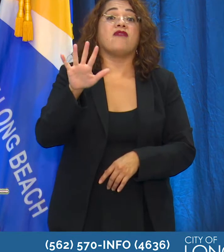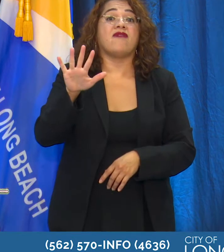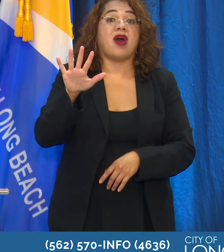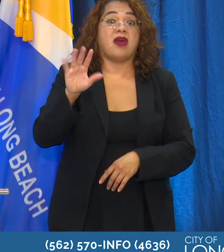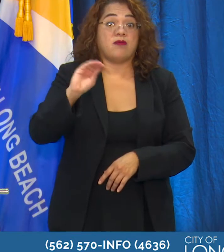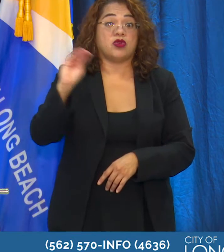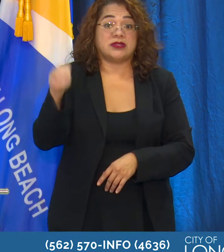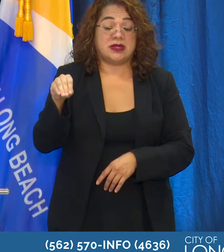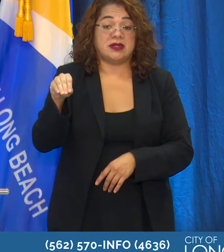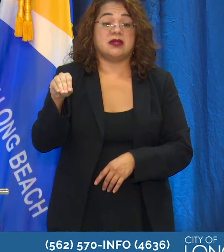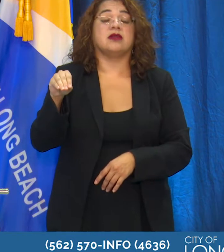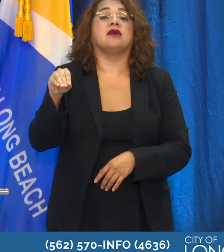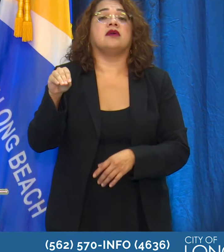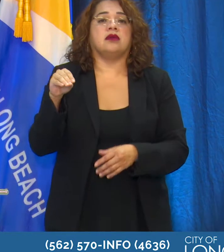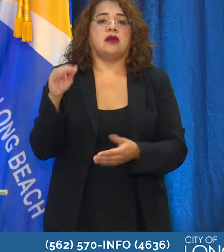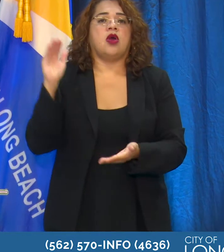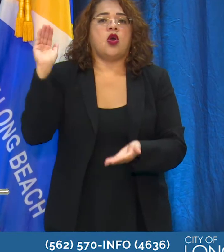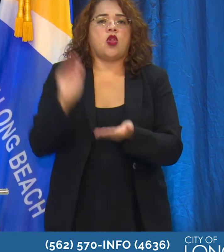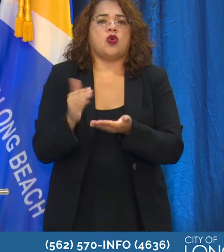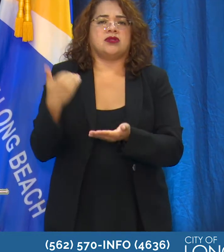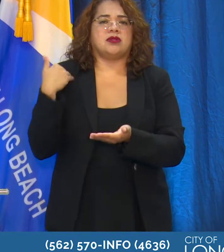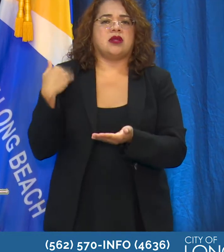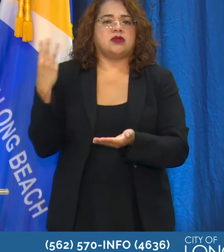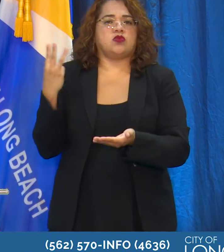and lower than its been since early July.